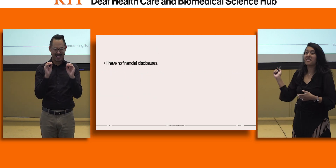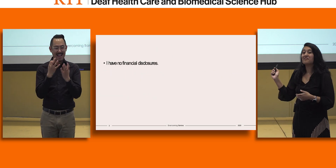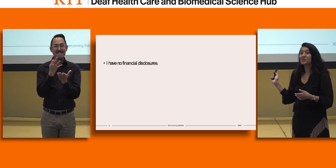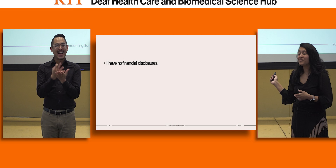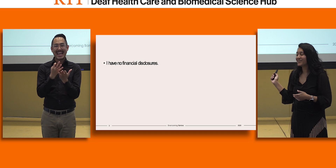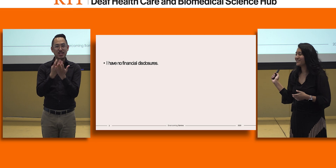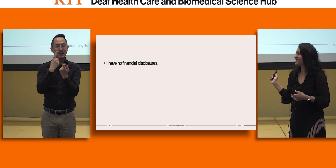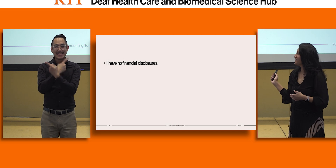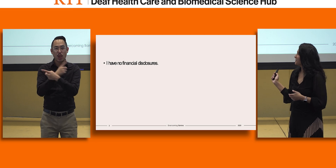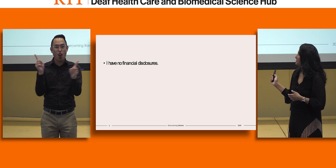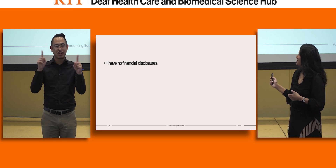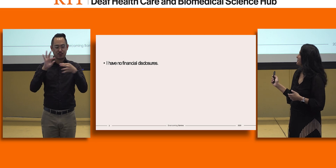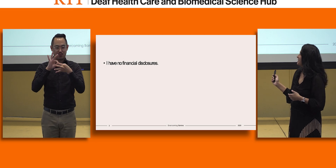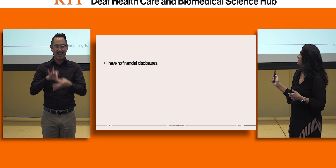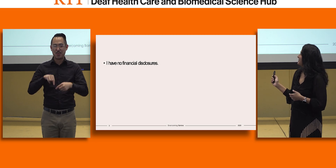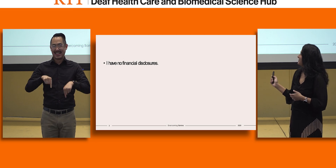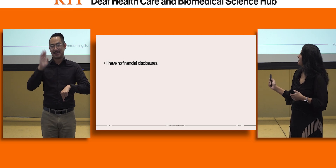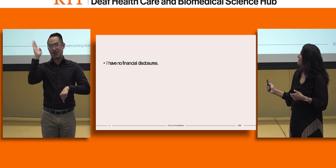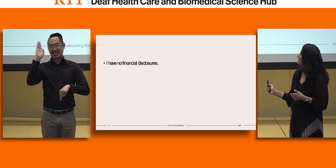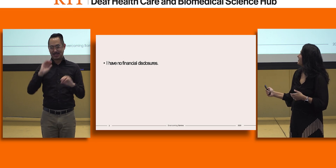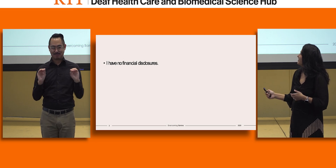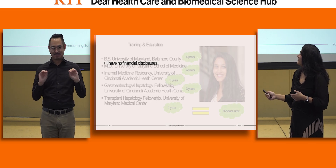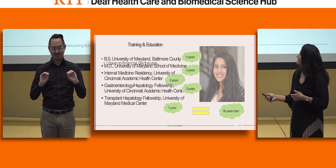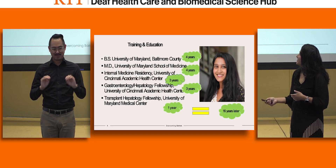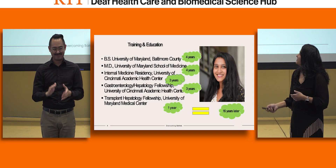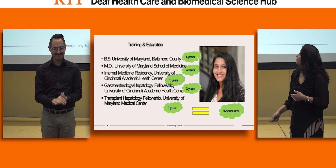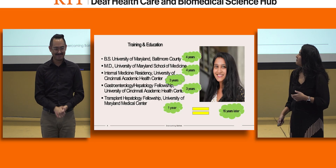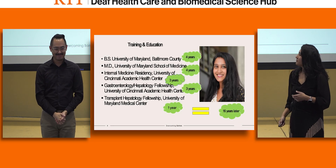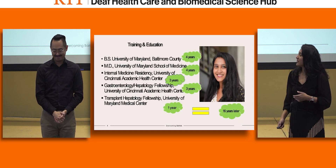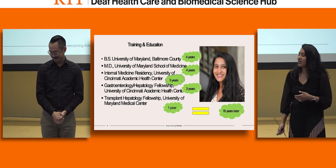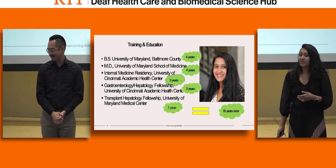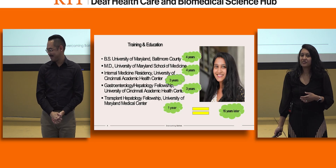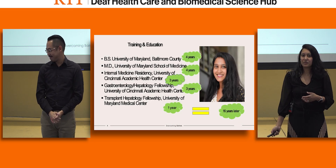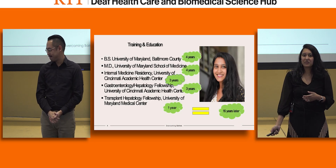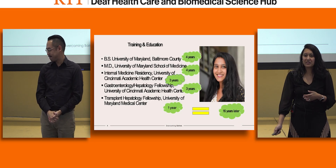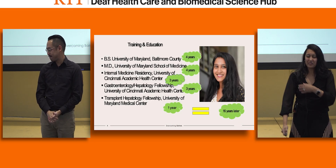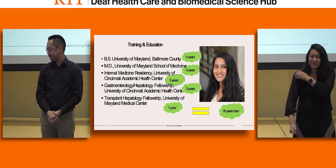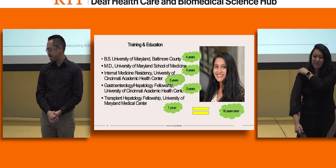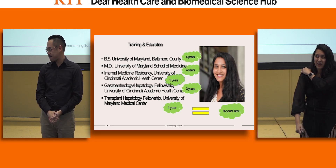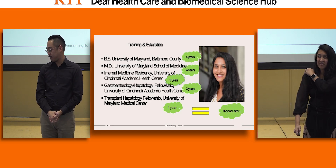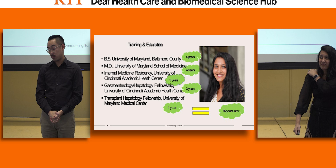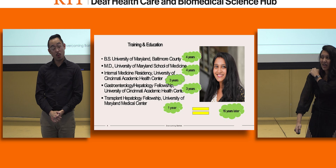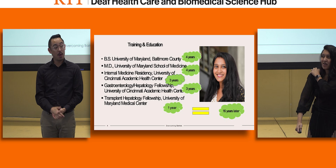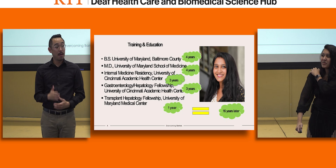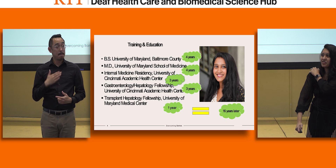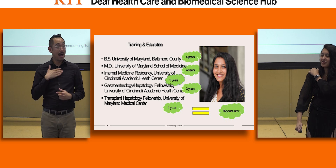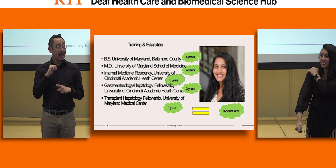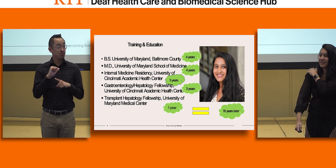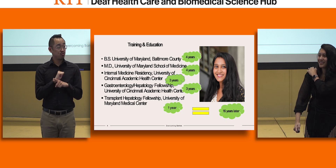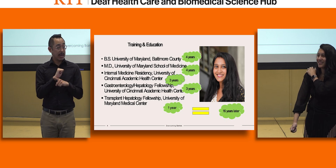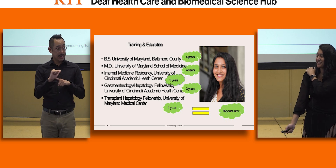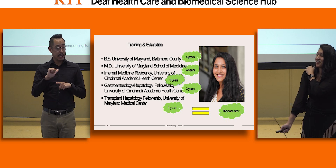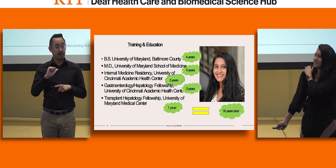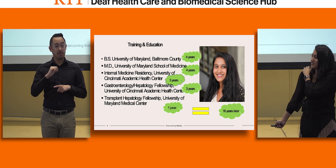I have no financial disclosures related to this talk. So, a little bit about how much training and education